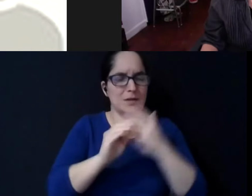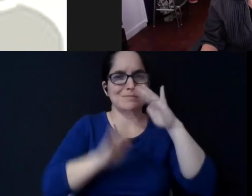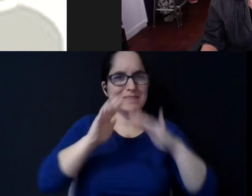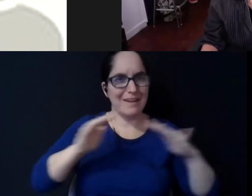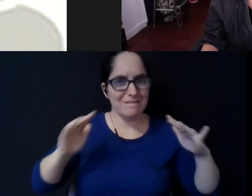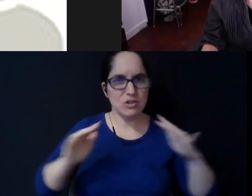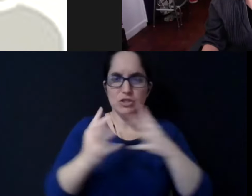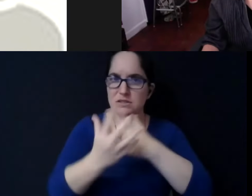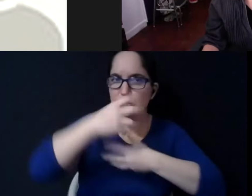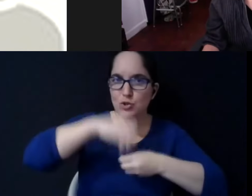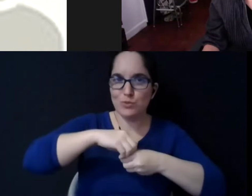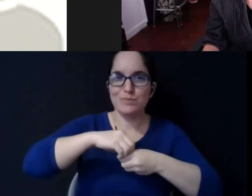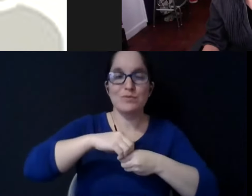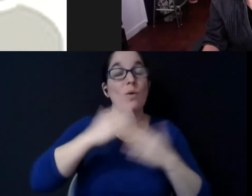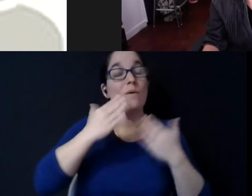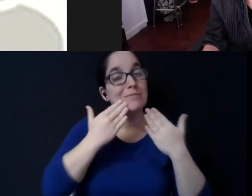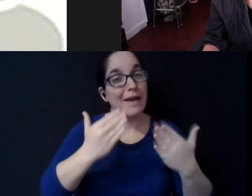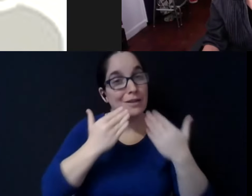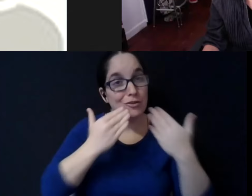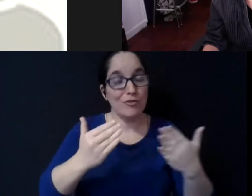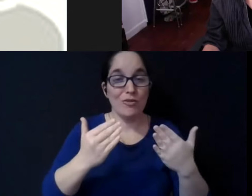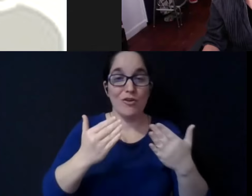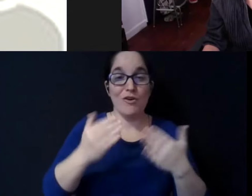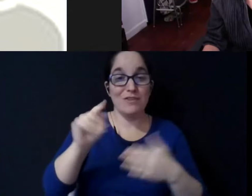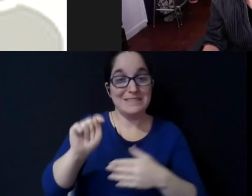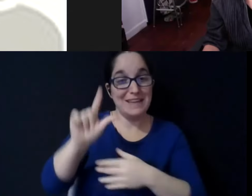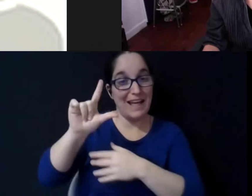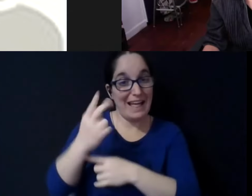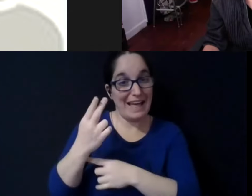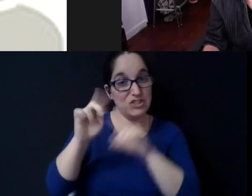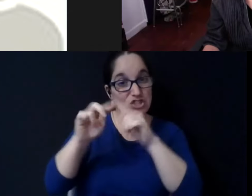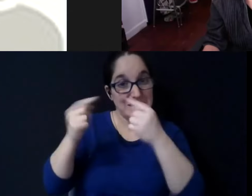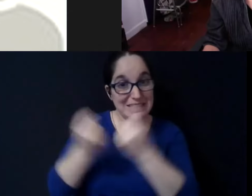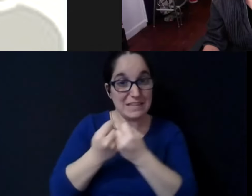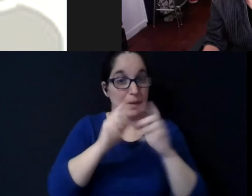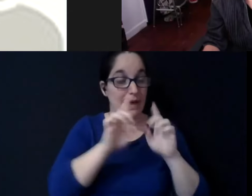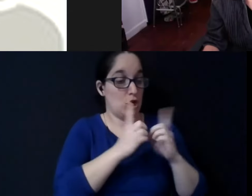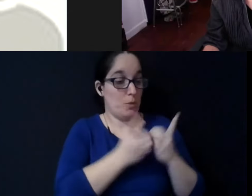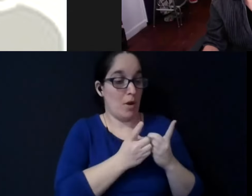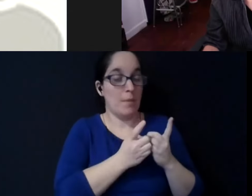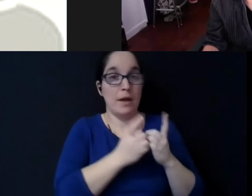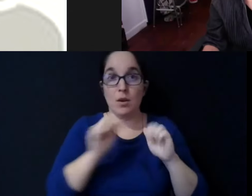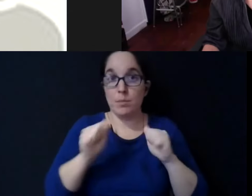thankful to the TLH team and my department for giving me the opportunity and motivation to try.